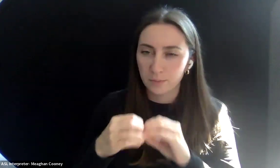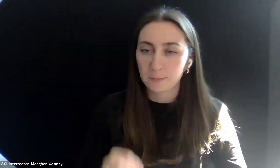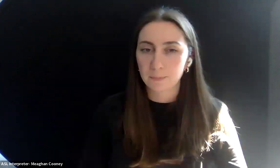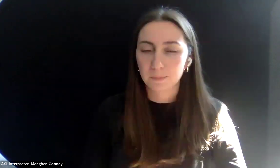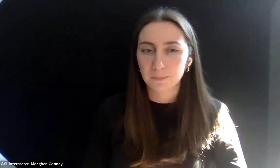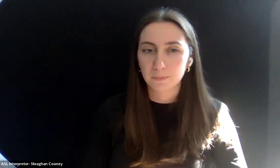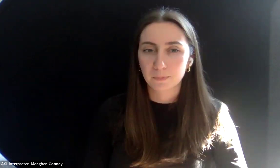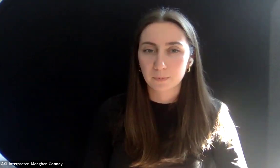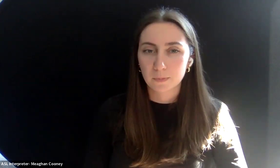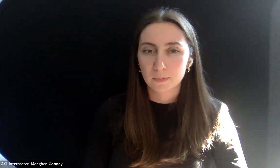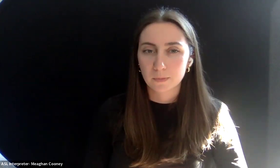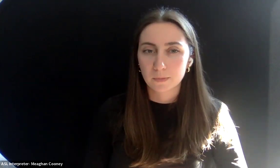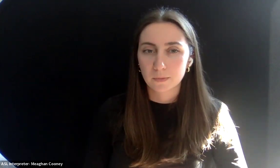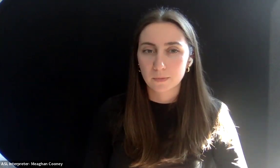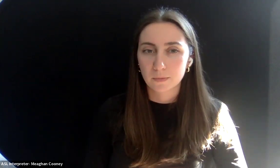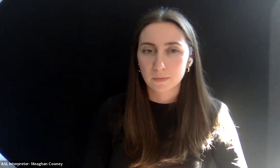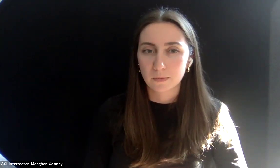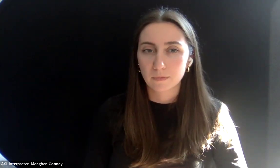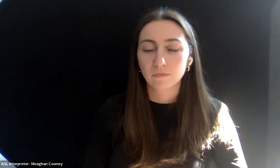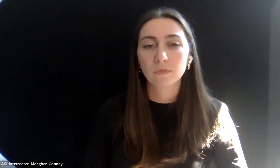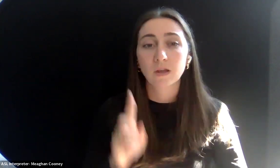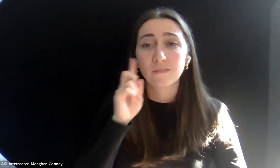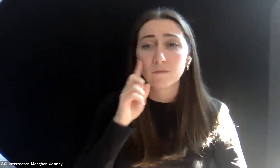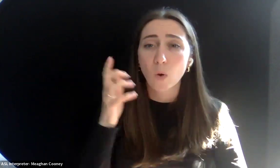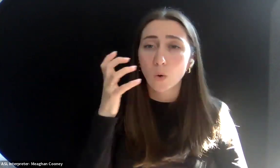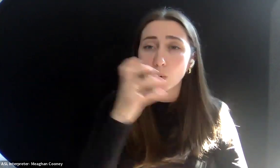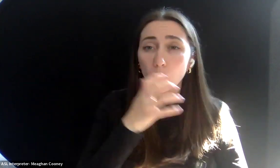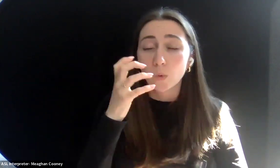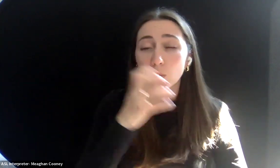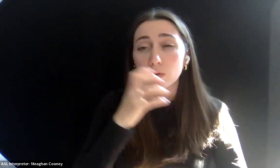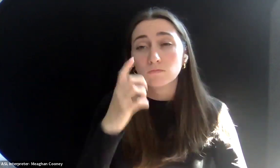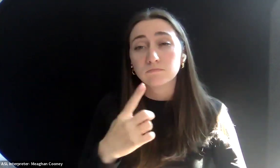For extreme precipitation and specifically riverine flooding,